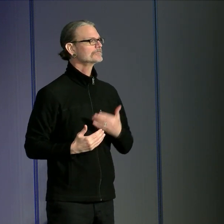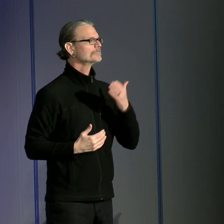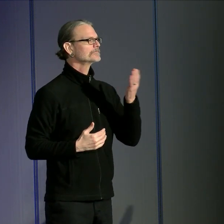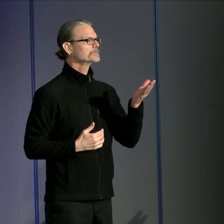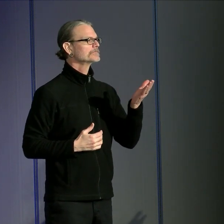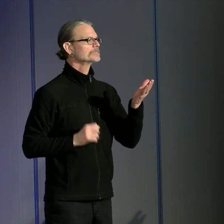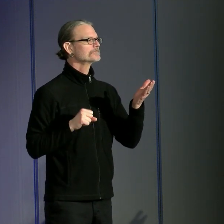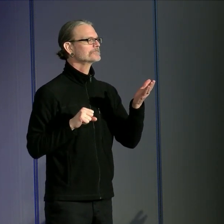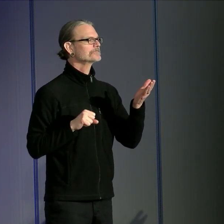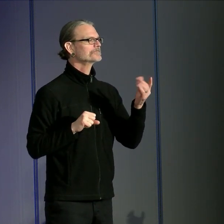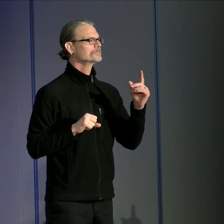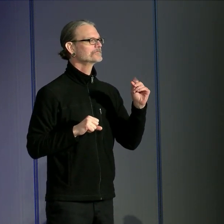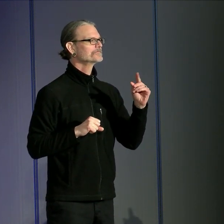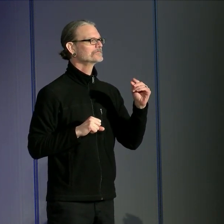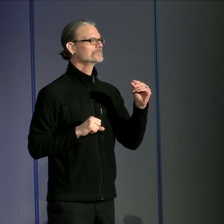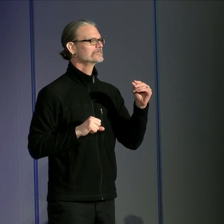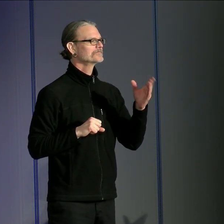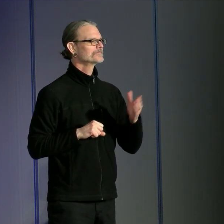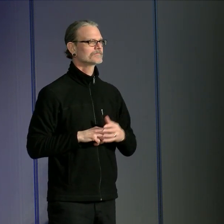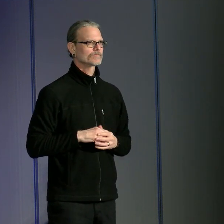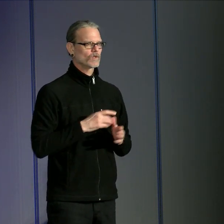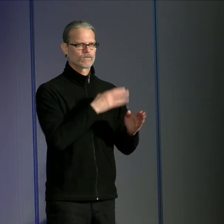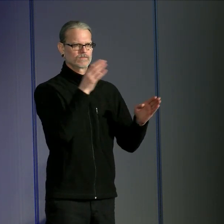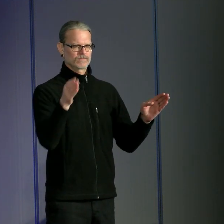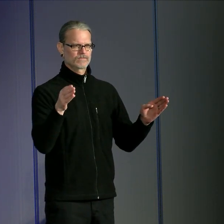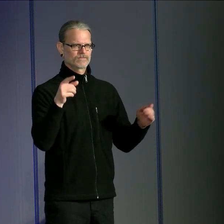One more question down here.